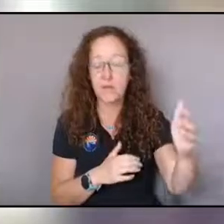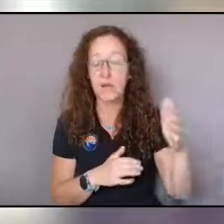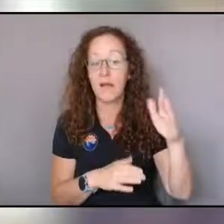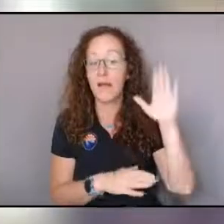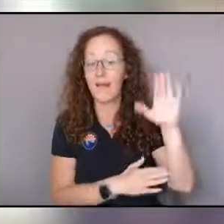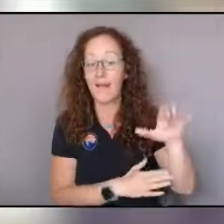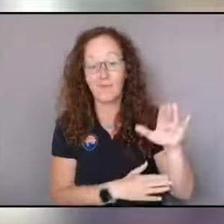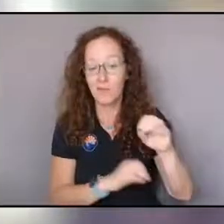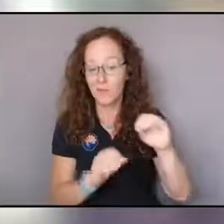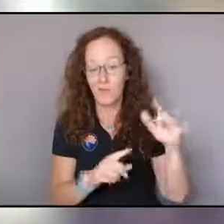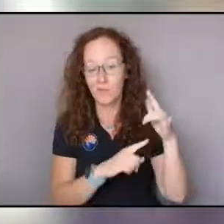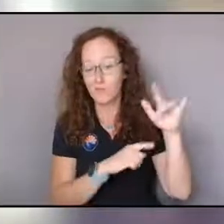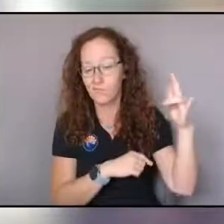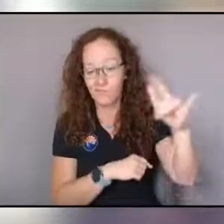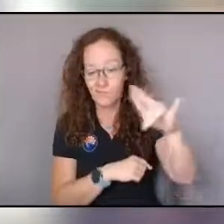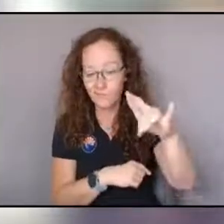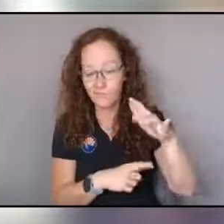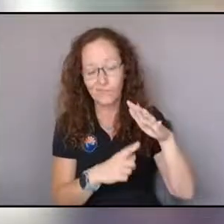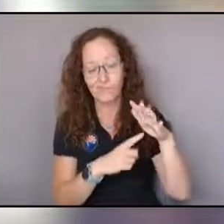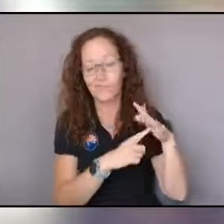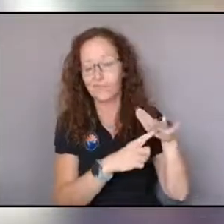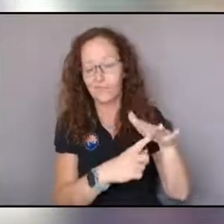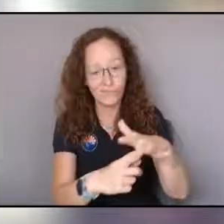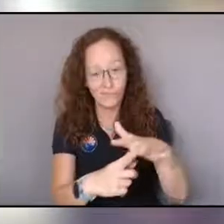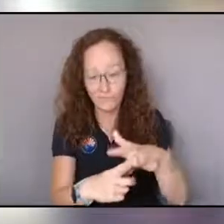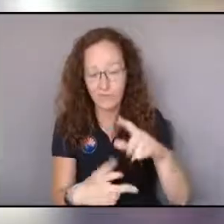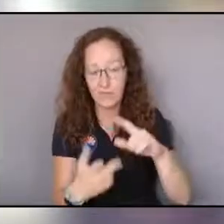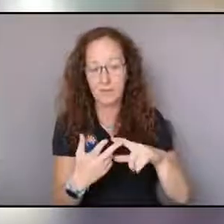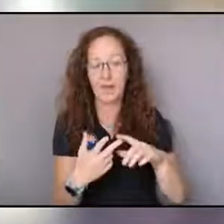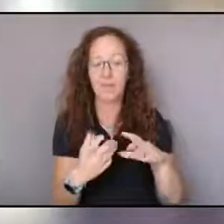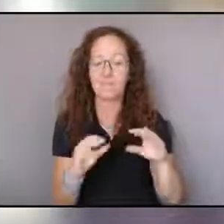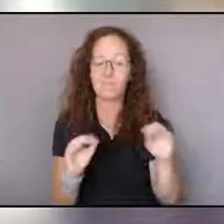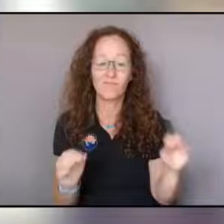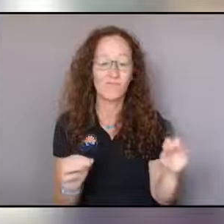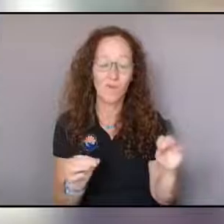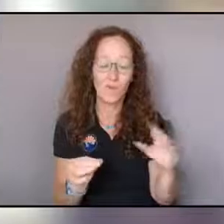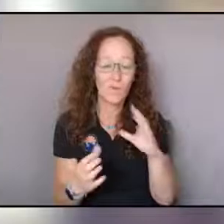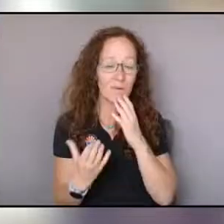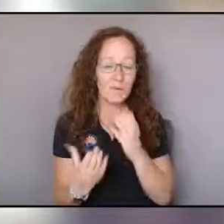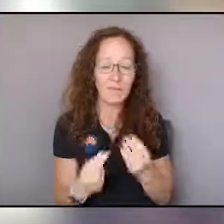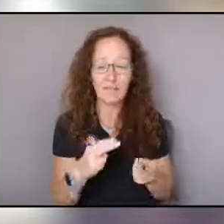AFTERNOON I DON'T THINK WE'LL SEE AIRCRAFT FLYING. AND WITH LOW HUMIDITY RECOVERY TOMORROW, I THINK THE